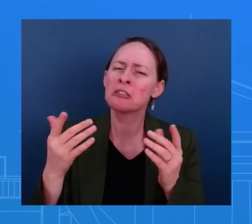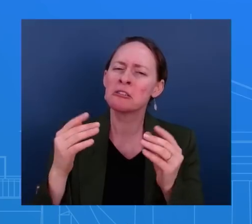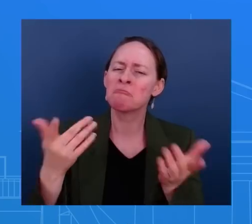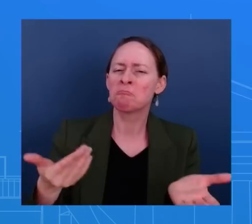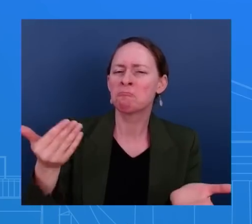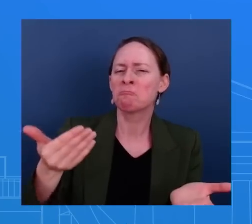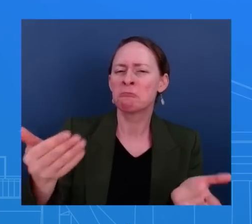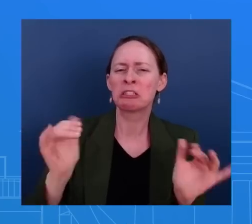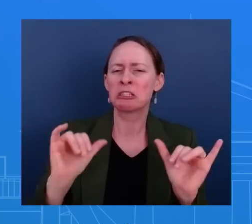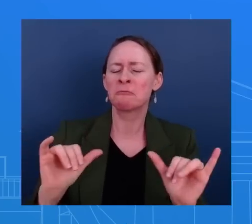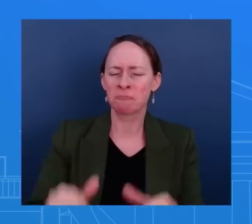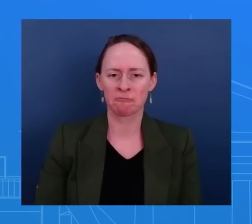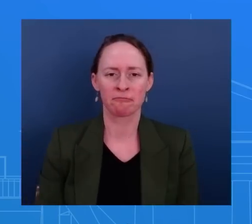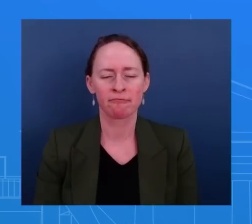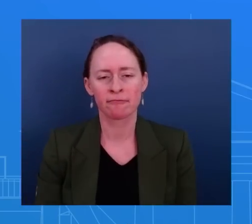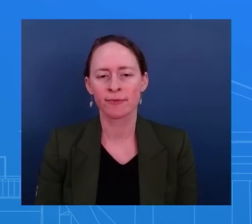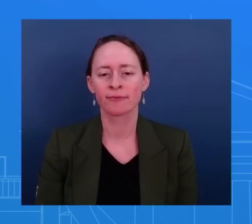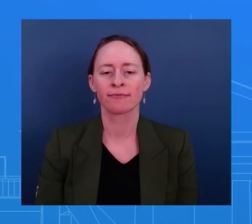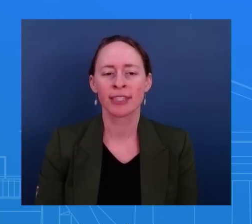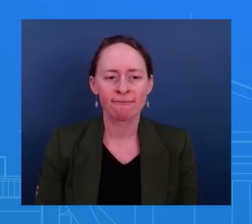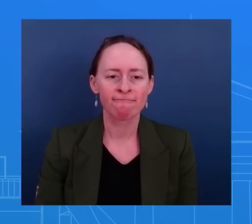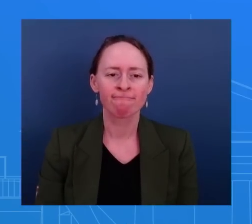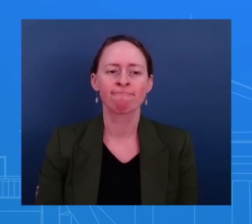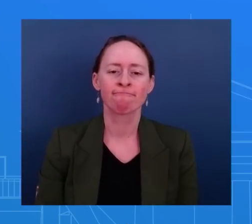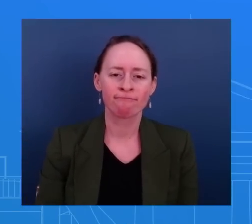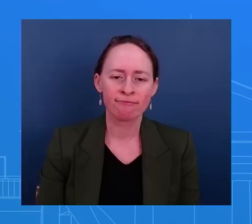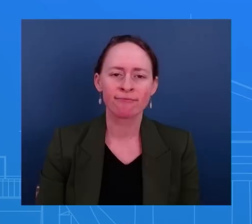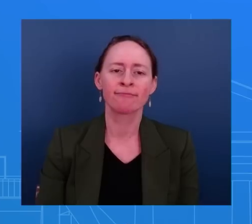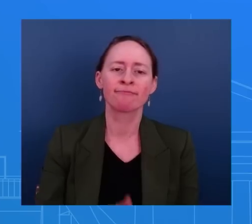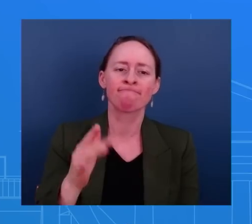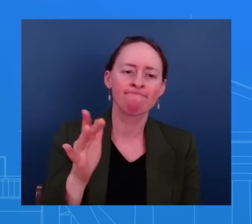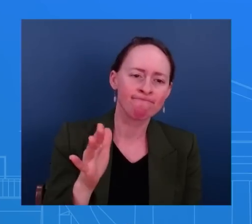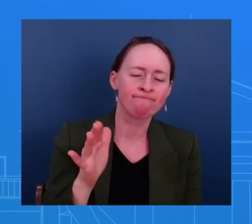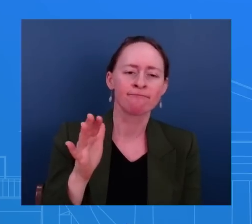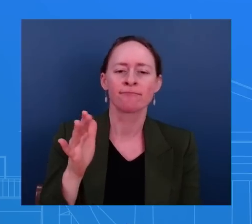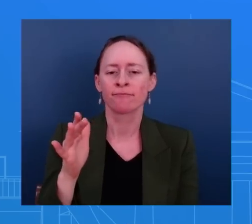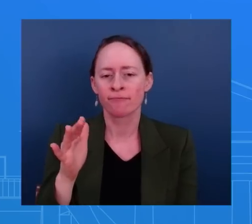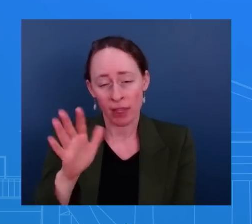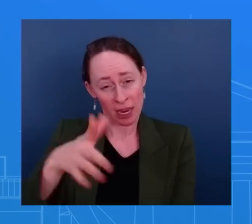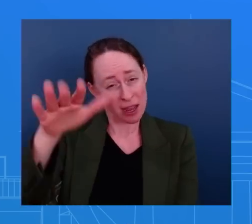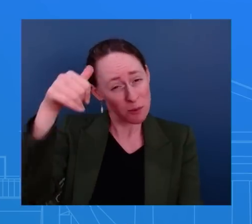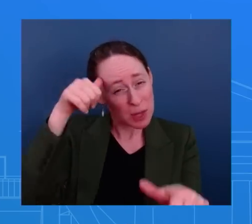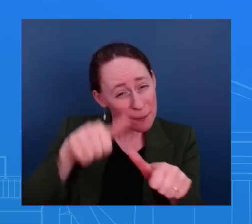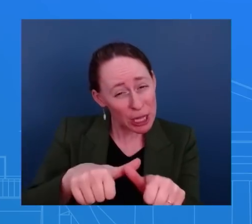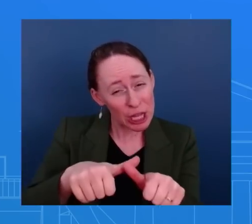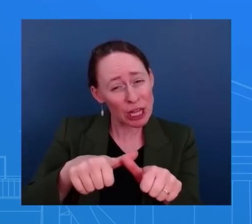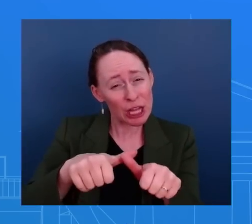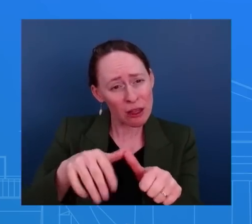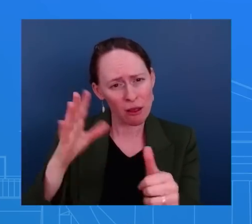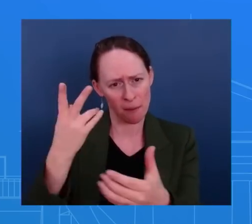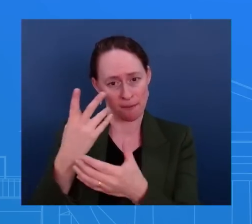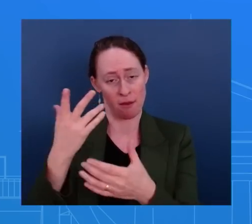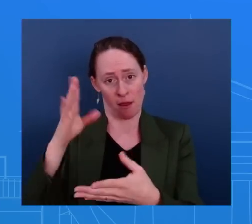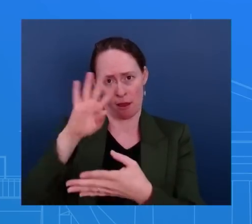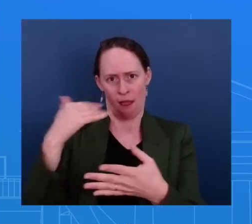And remember, yes, they -- they -- they do their own events and they crisscross the country, but they're partners in this,